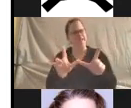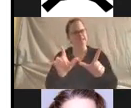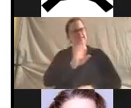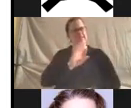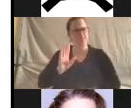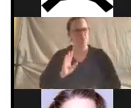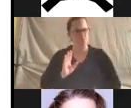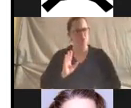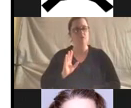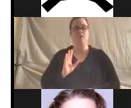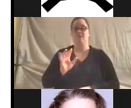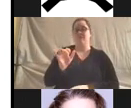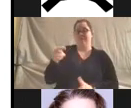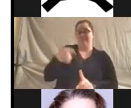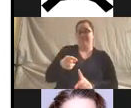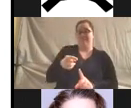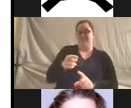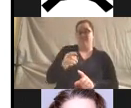That bill actually failed the first time